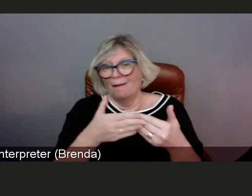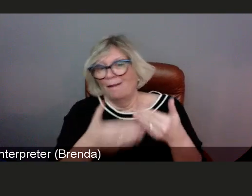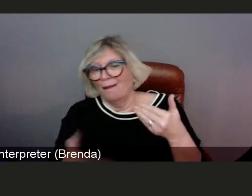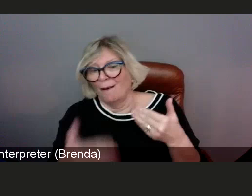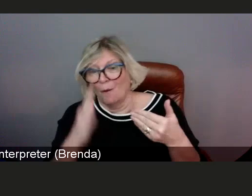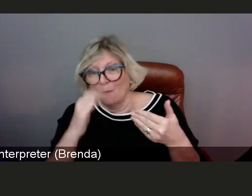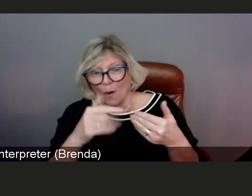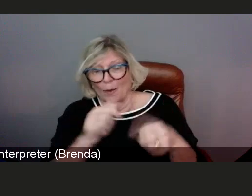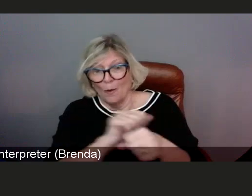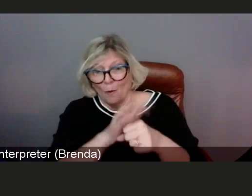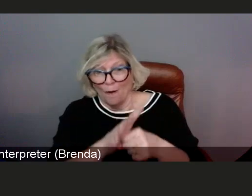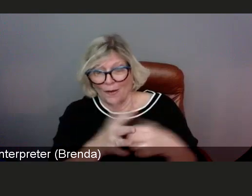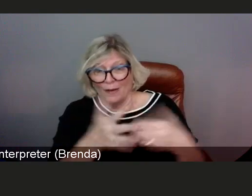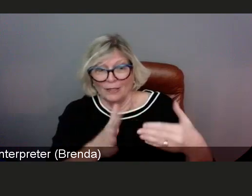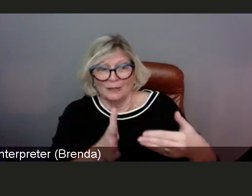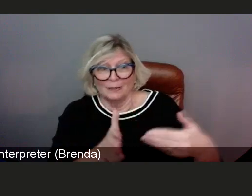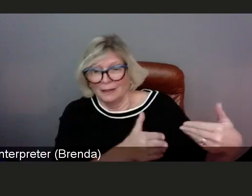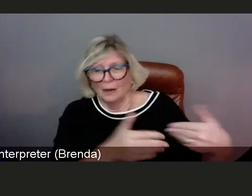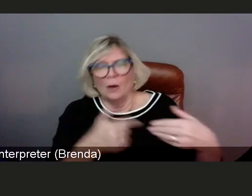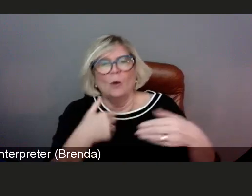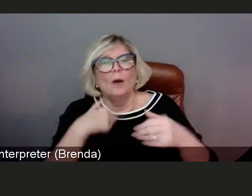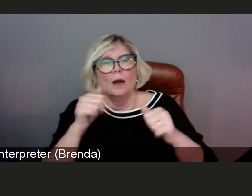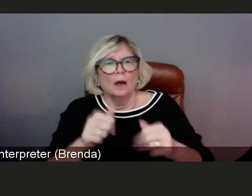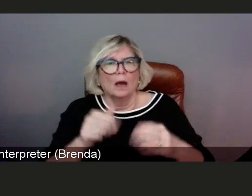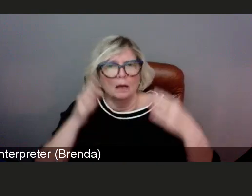our medical problems, our strokes, our heart attacks,